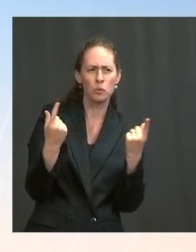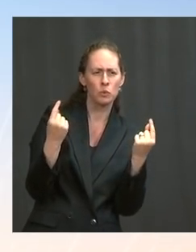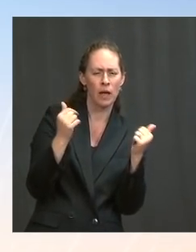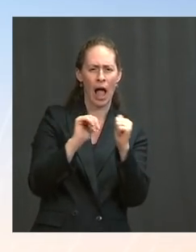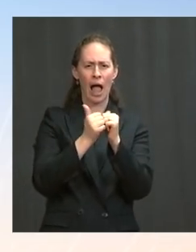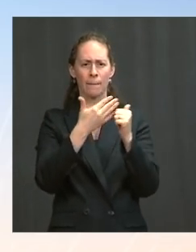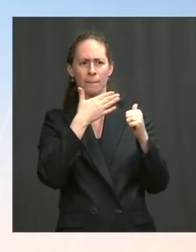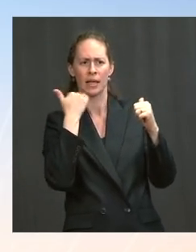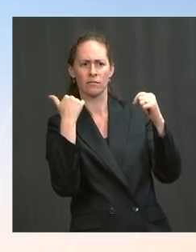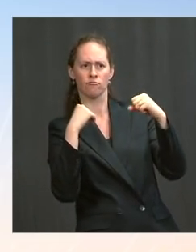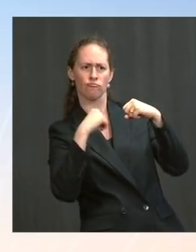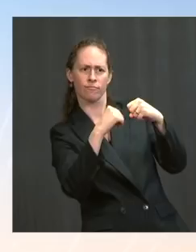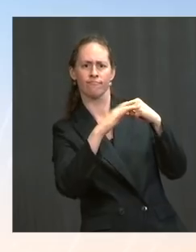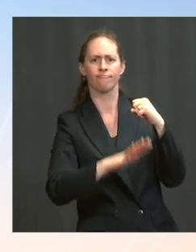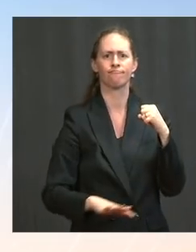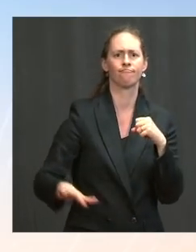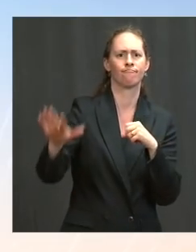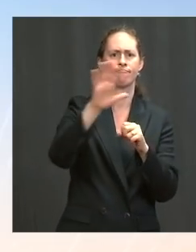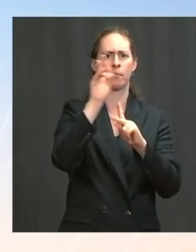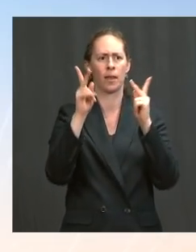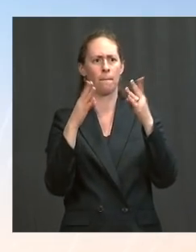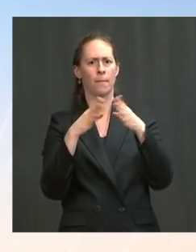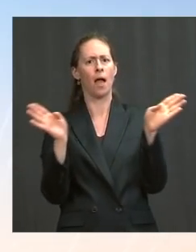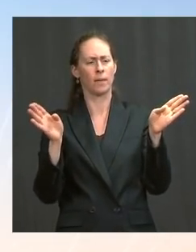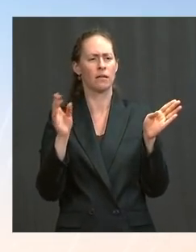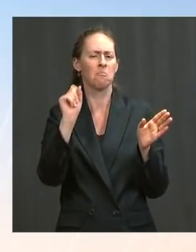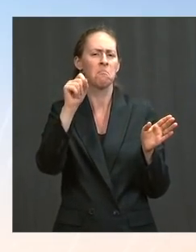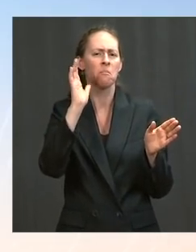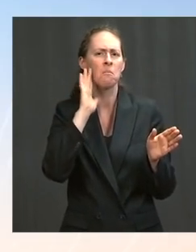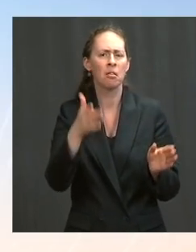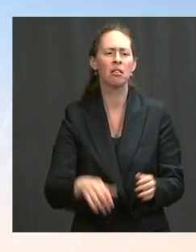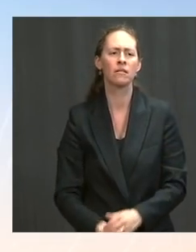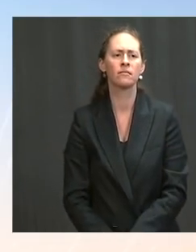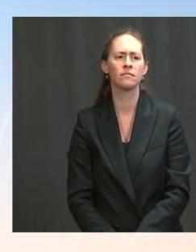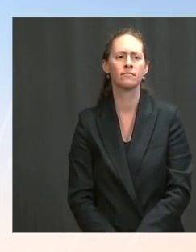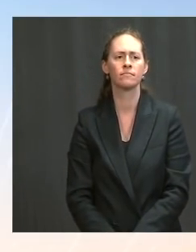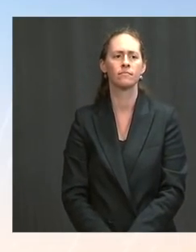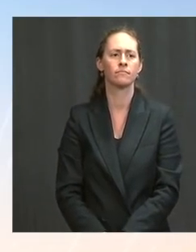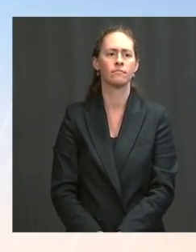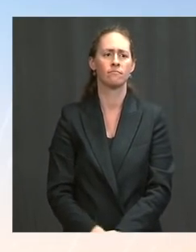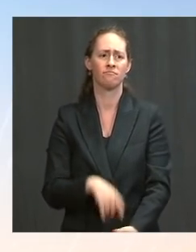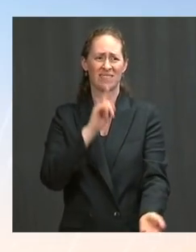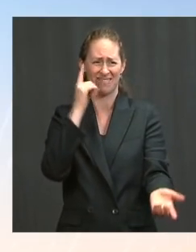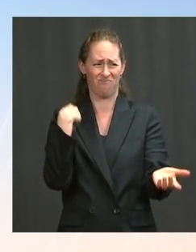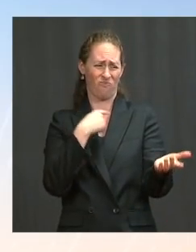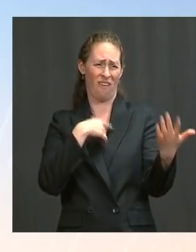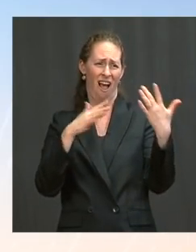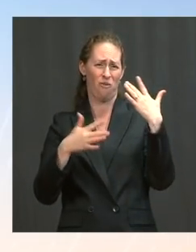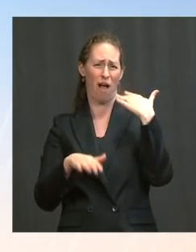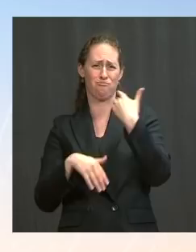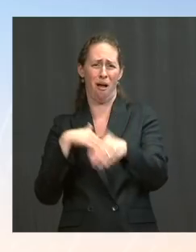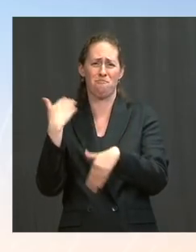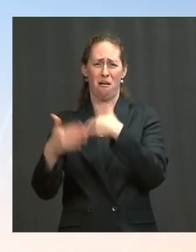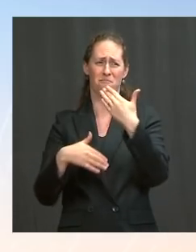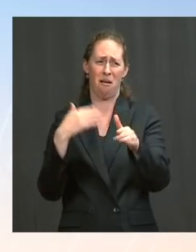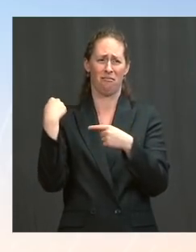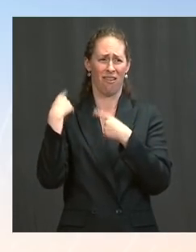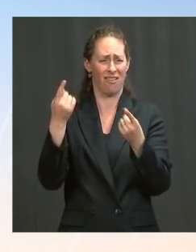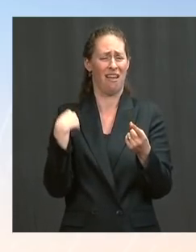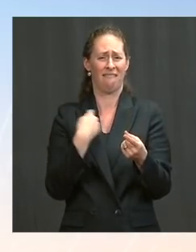protect the American people. But we have made significant progress, and we are confident in our plans moving forward for July Fourth.